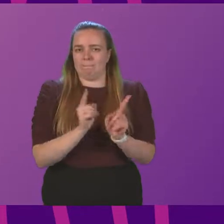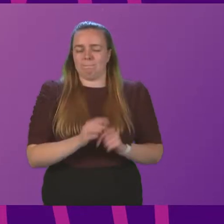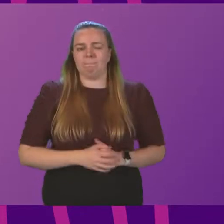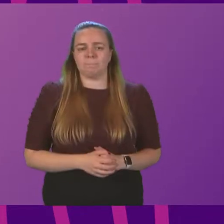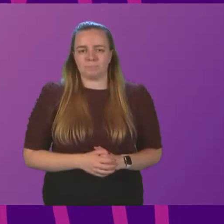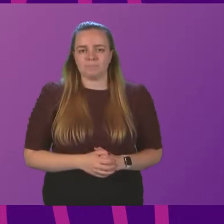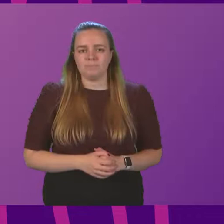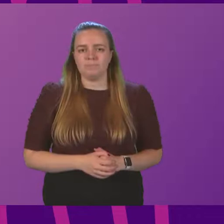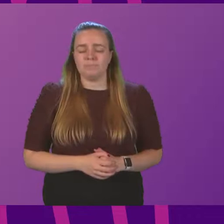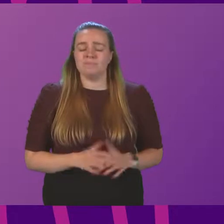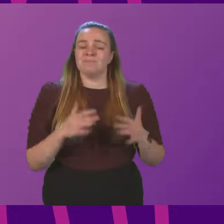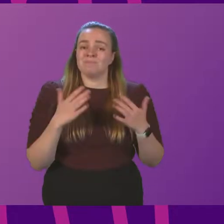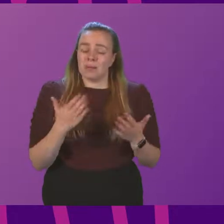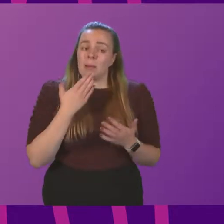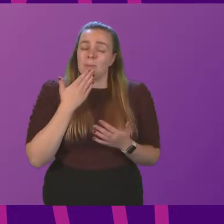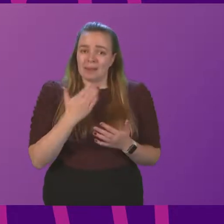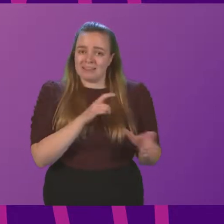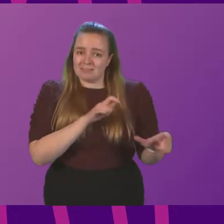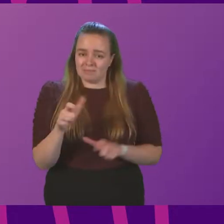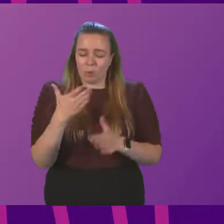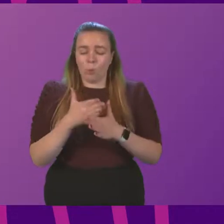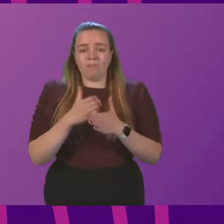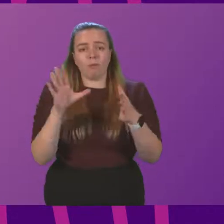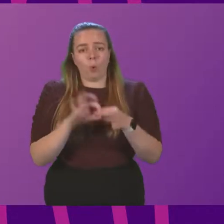Critically, please continue to work from home wherever possible—that